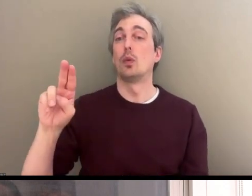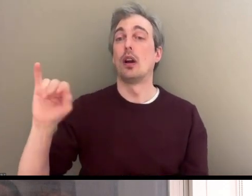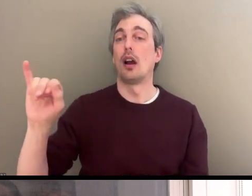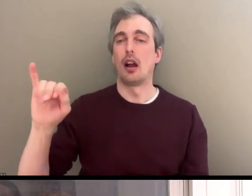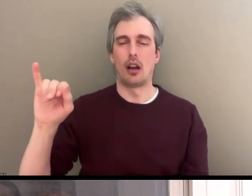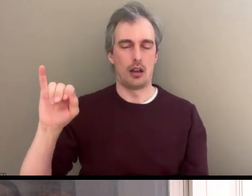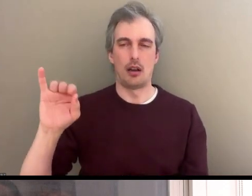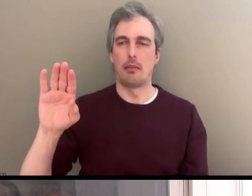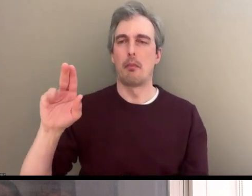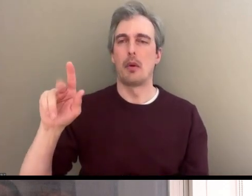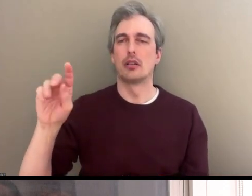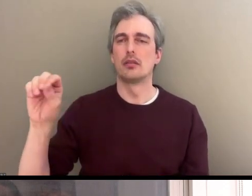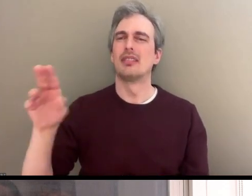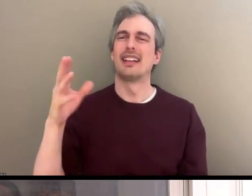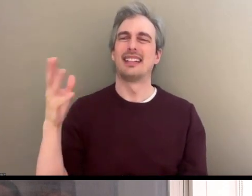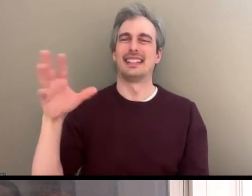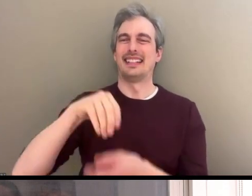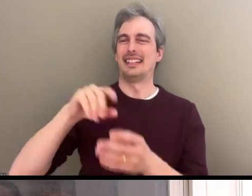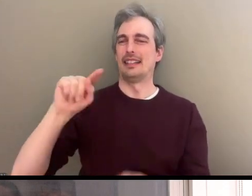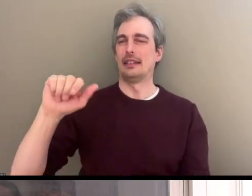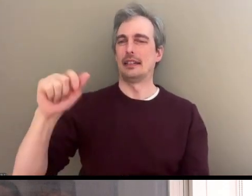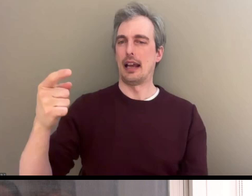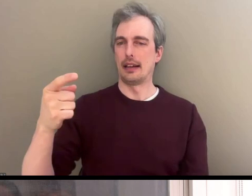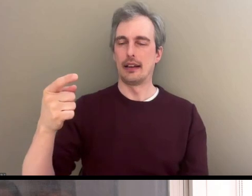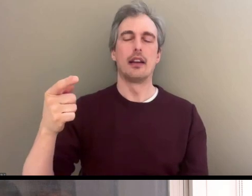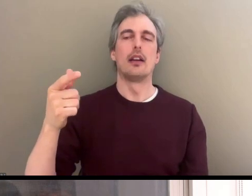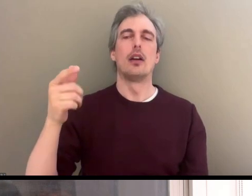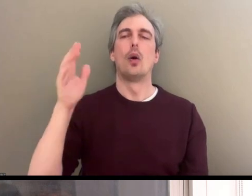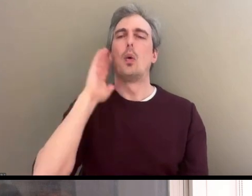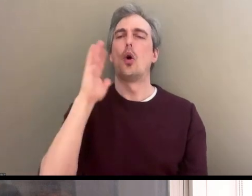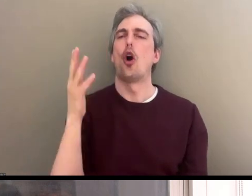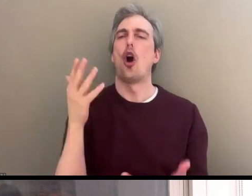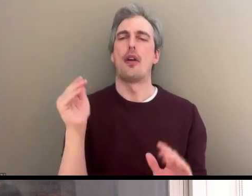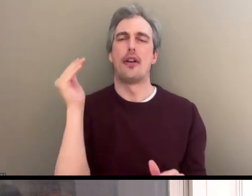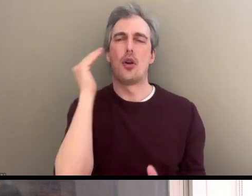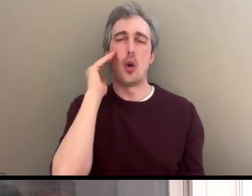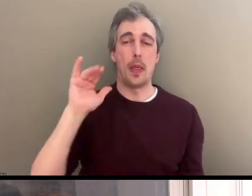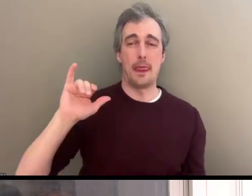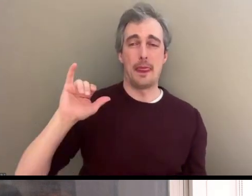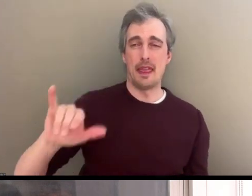It'll already know that that button should automatically have keyboard